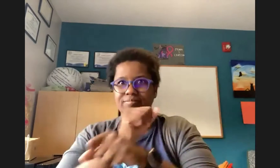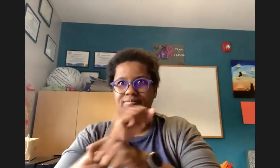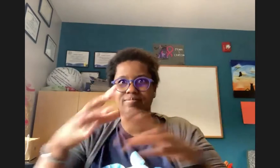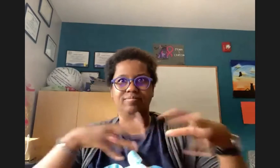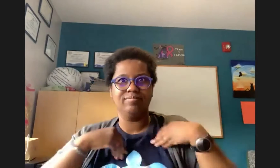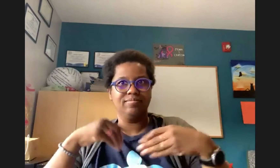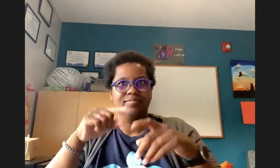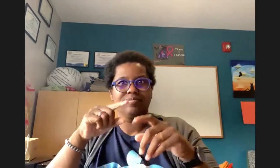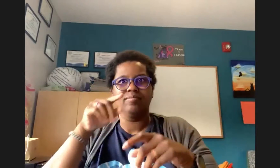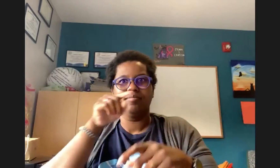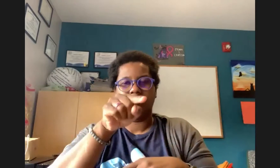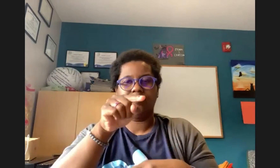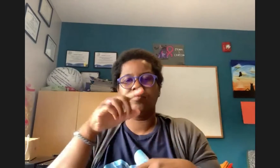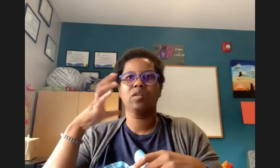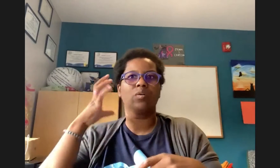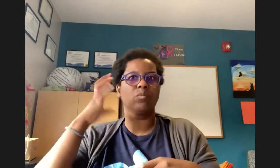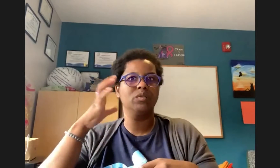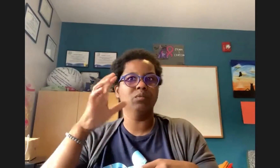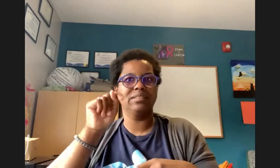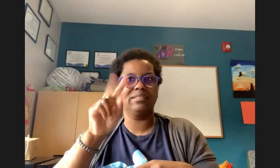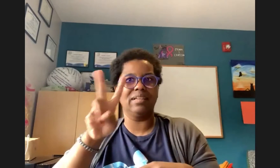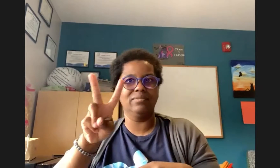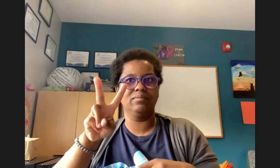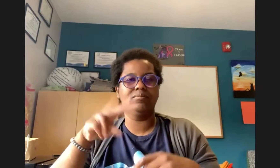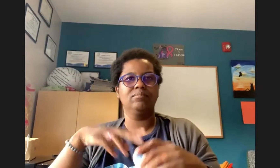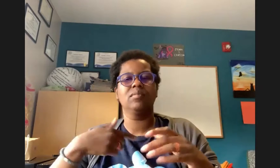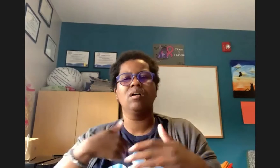and applied, and I was accepted to the radio and television program.